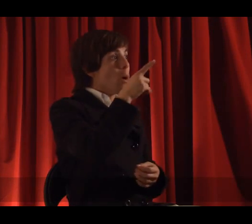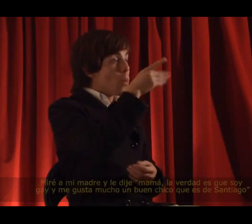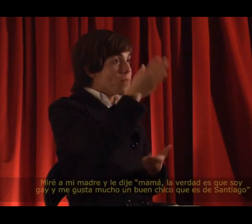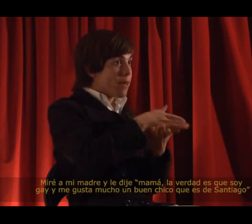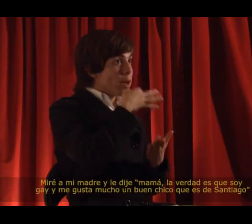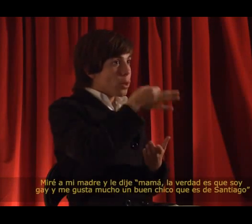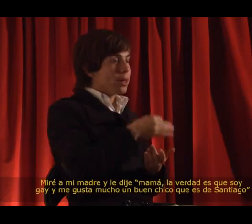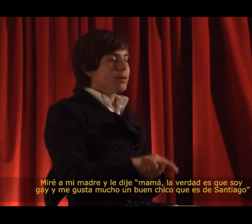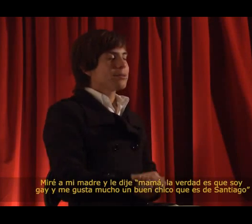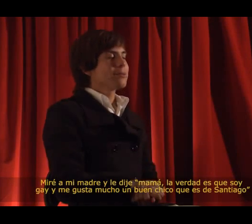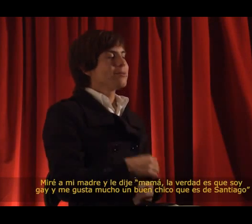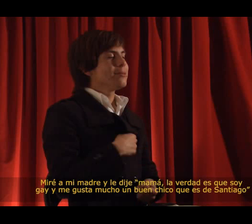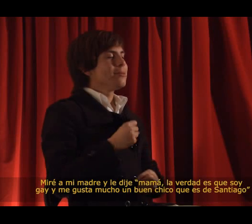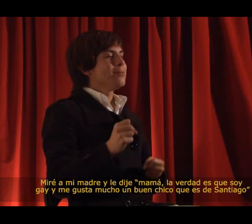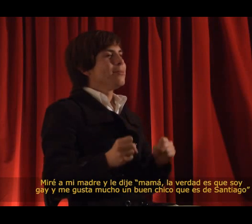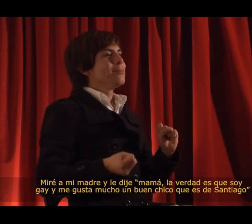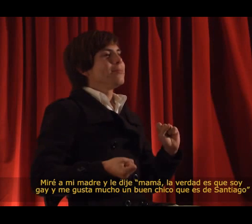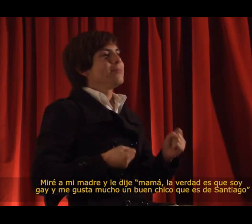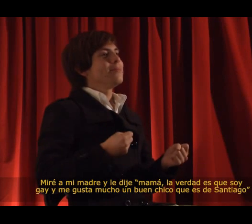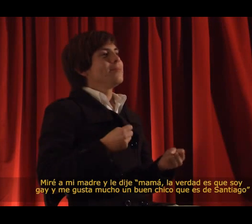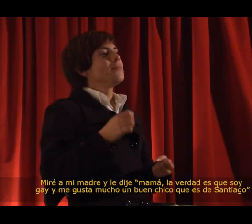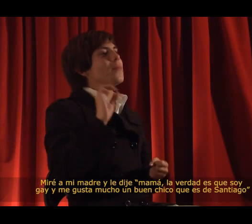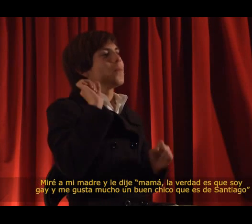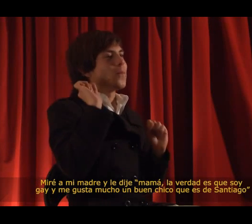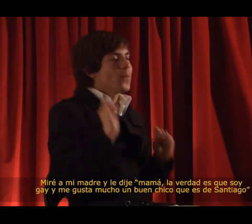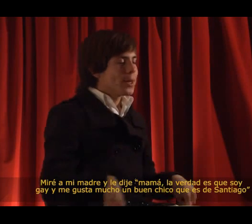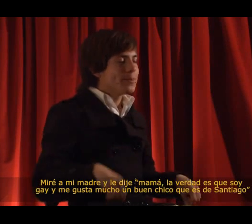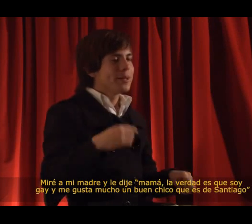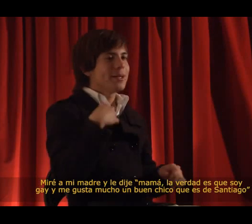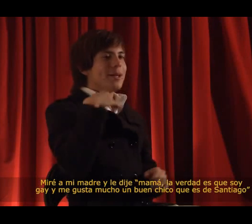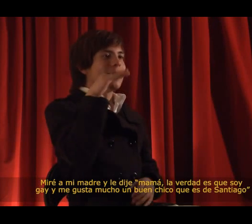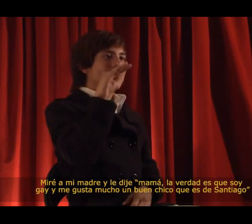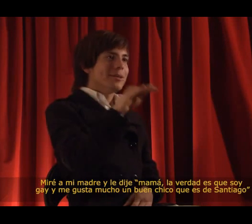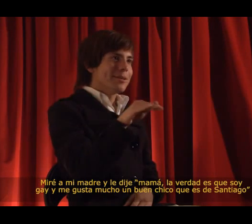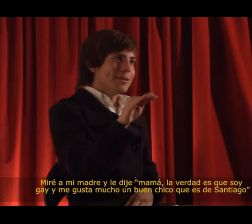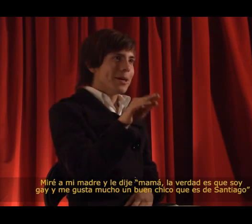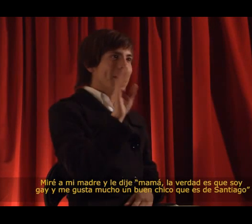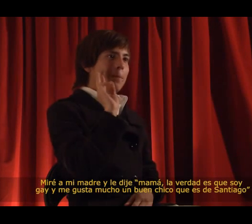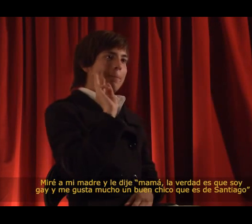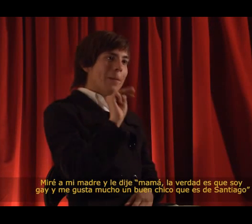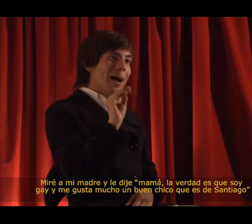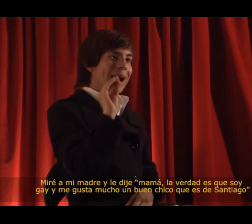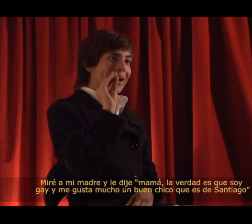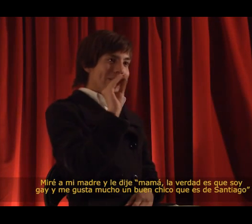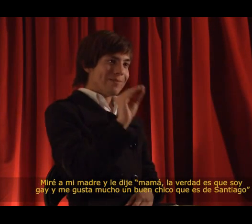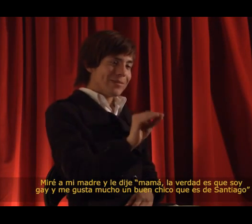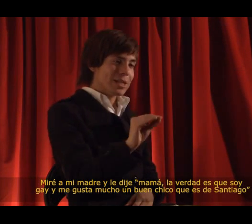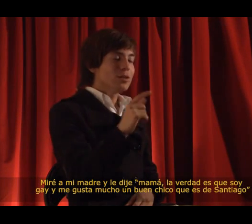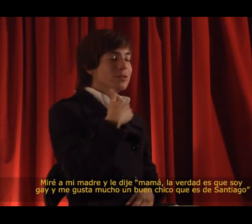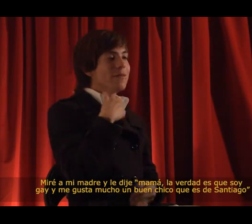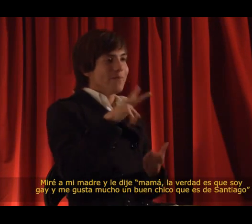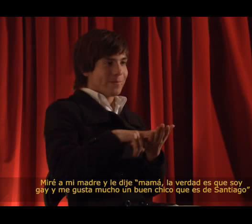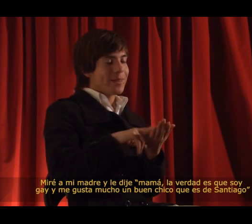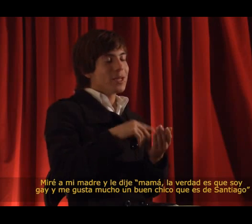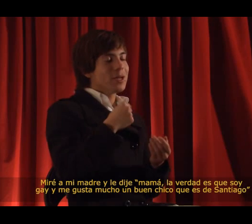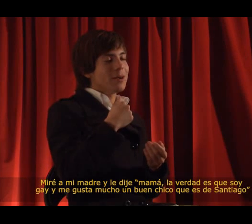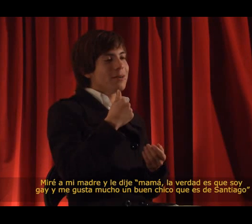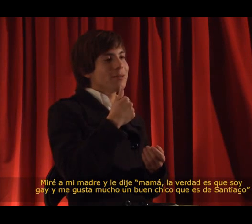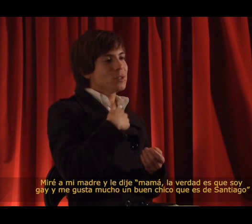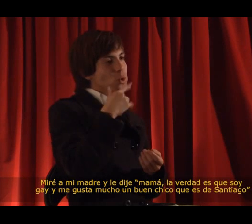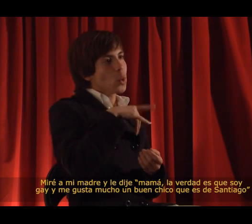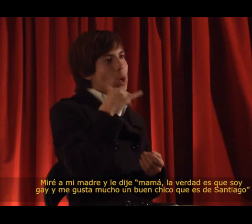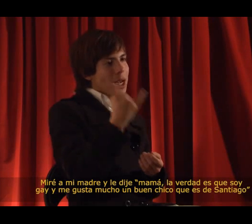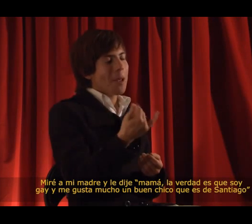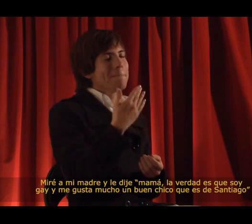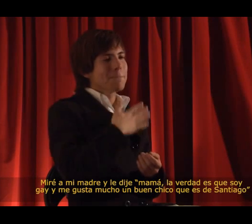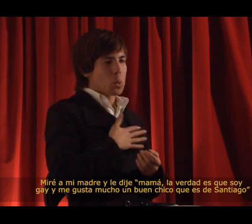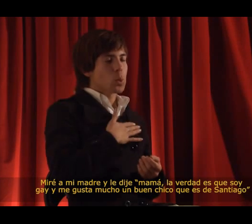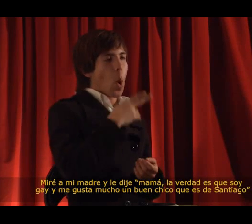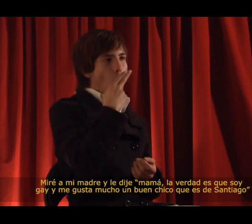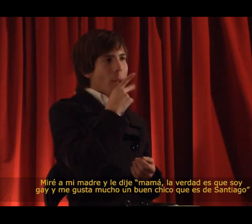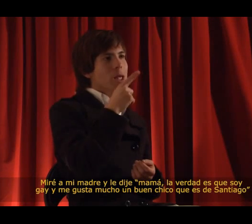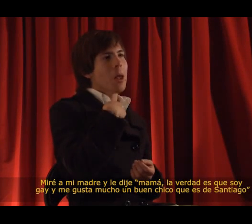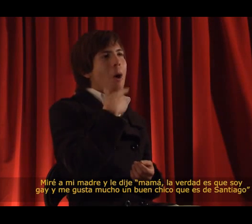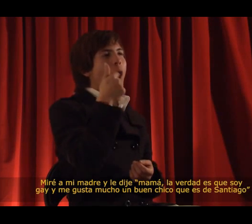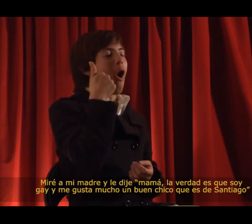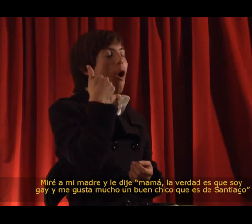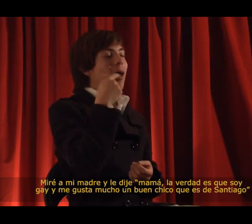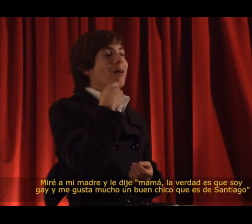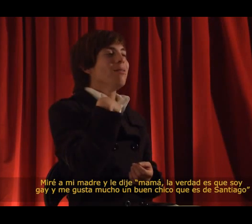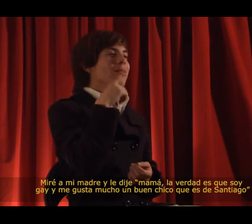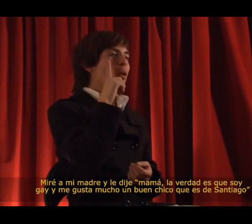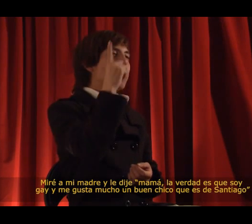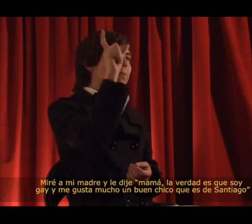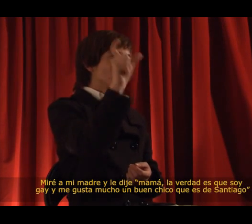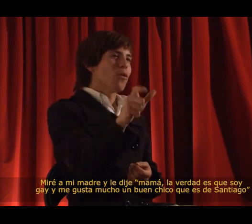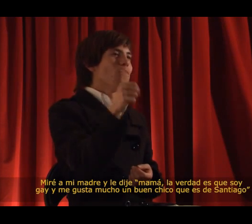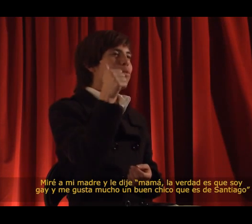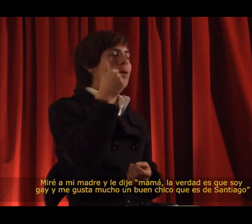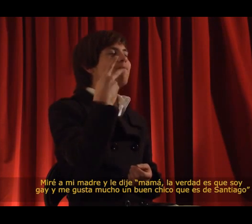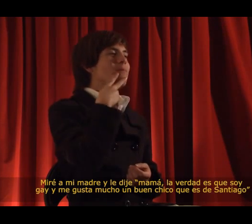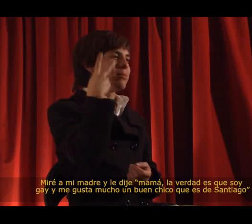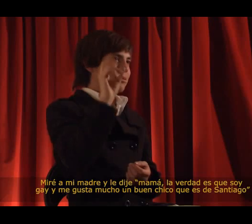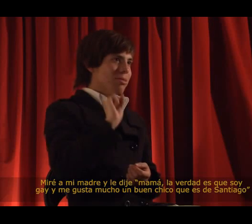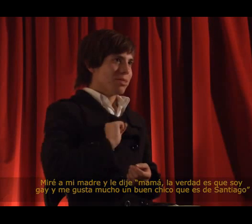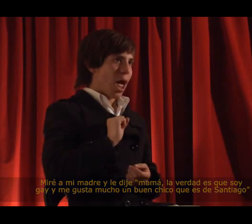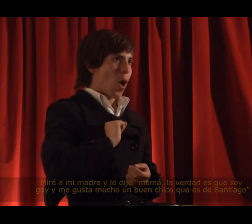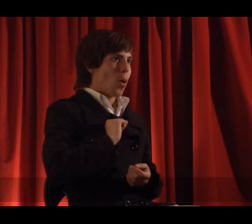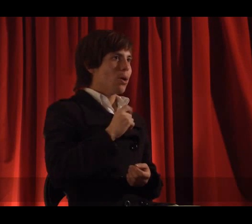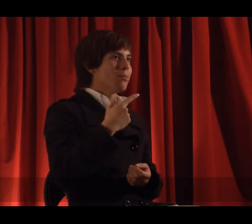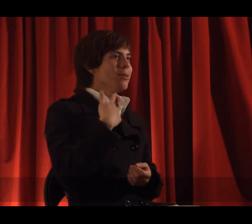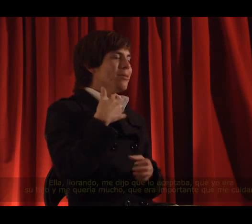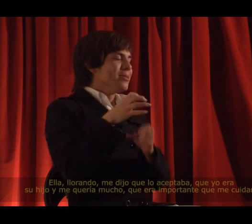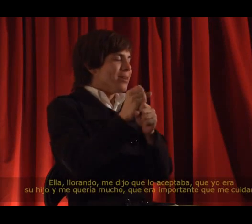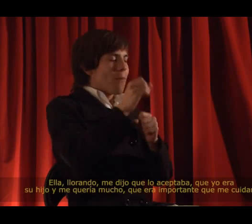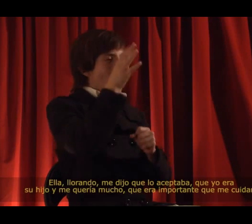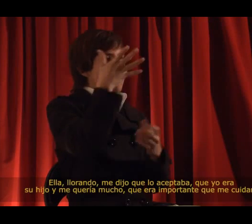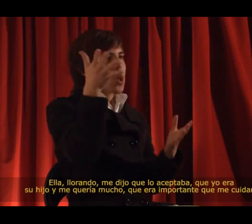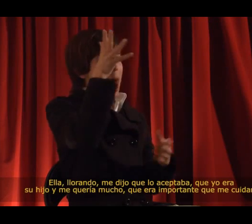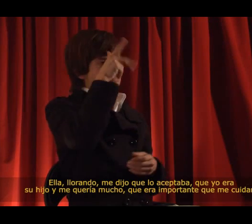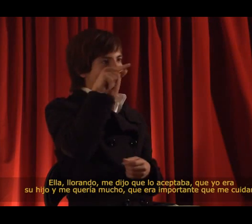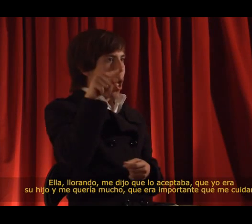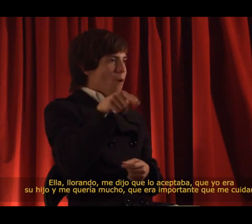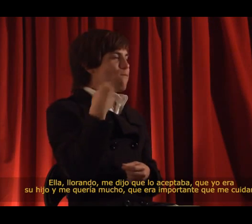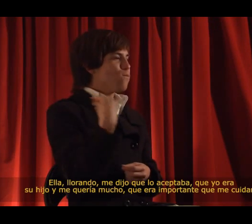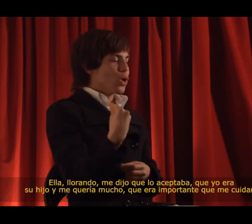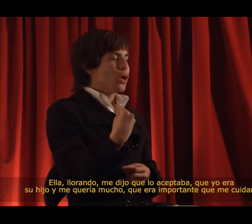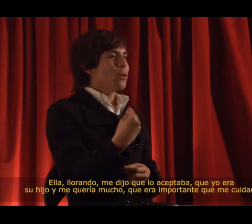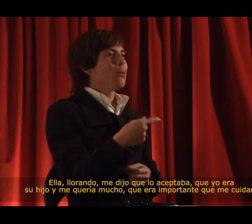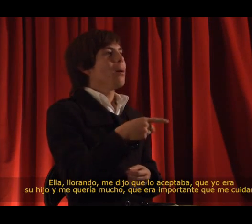I was really nervous but finally I said to my mother, “The truth is that I’m gay and I really like this nice guy from Santiago.”